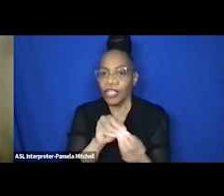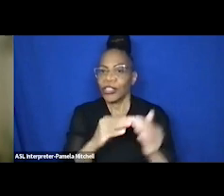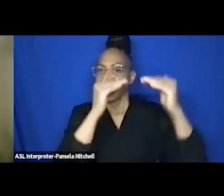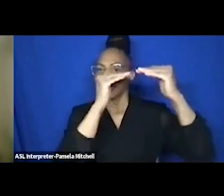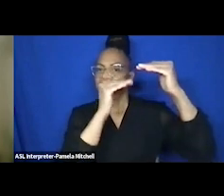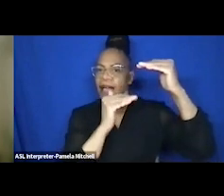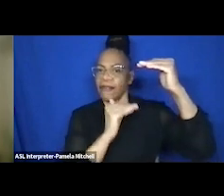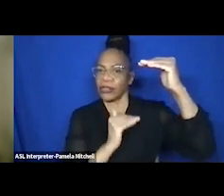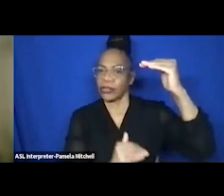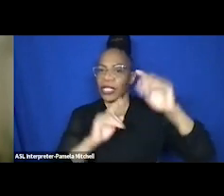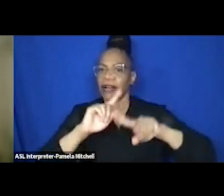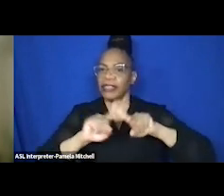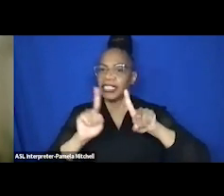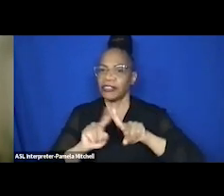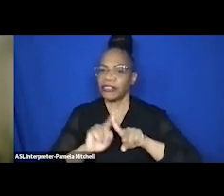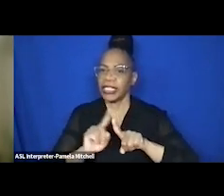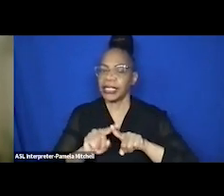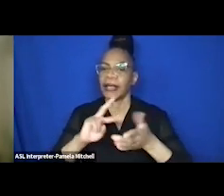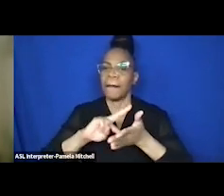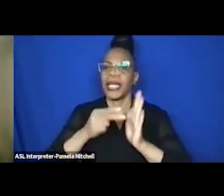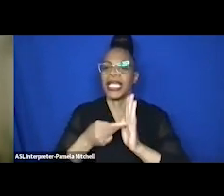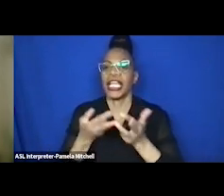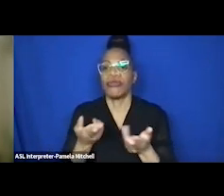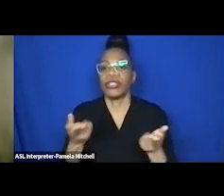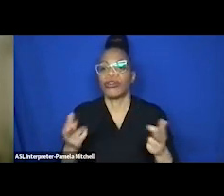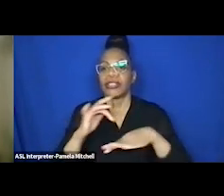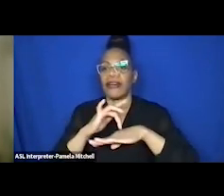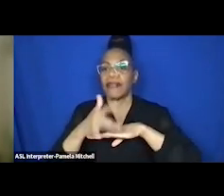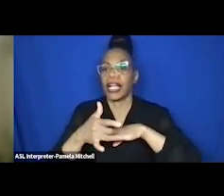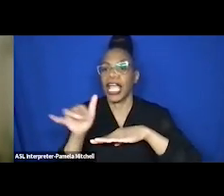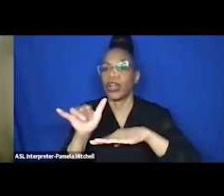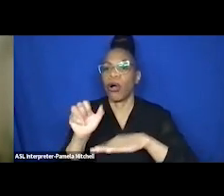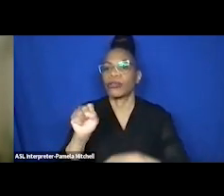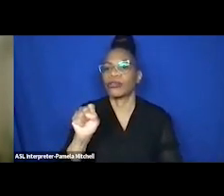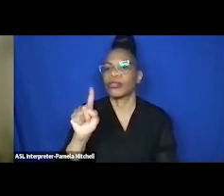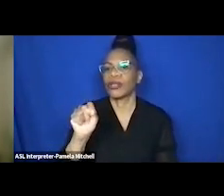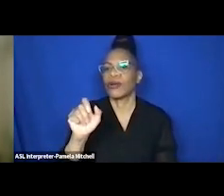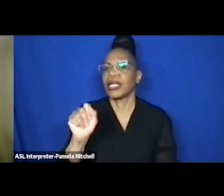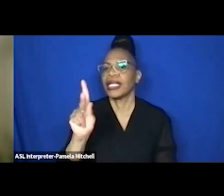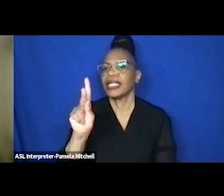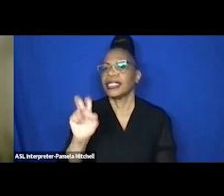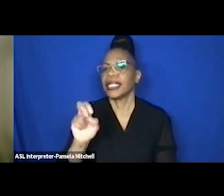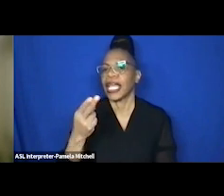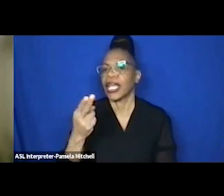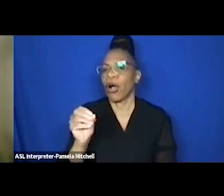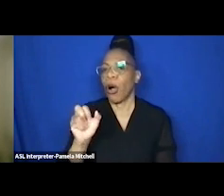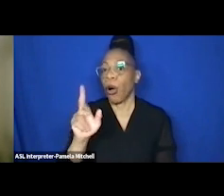in terms of resources that are available and stakeholders that are available as well as local buy-in